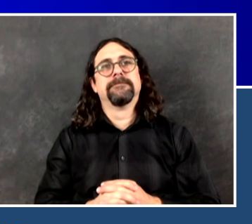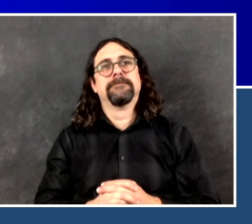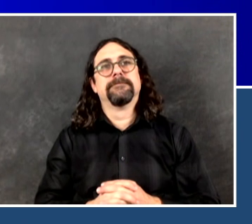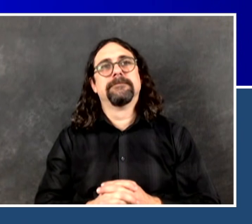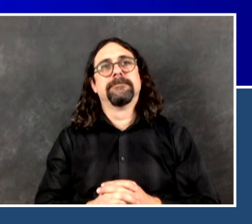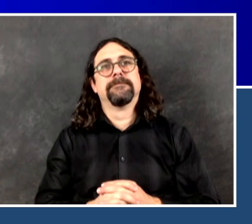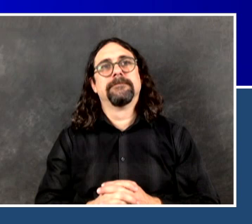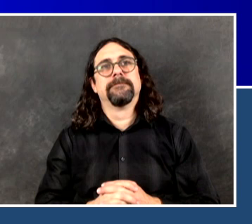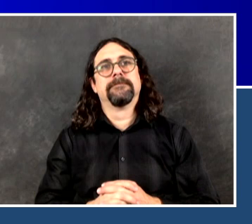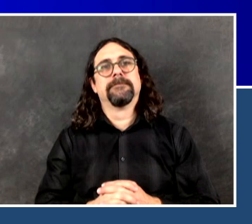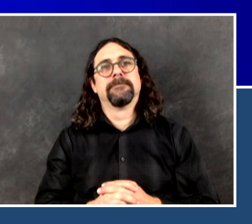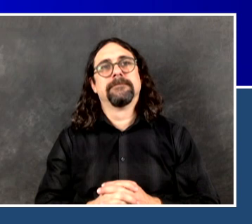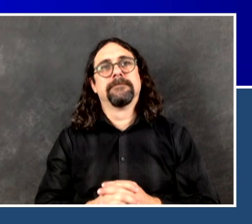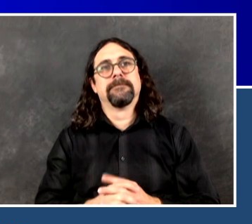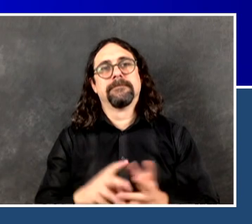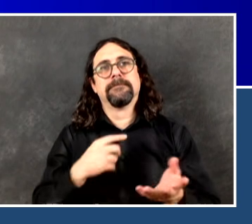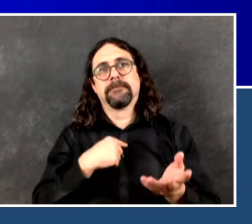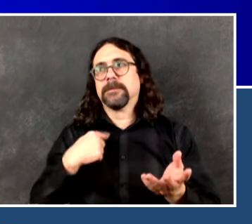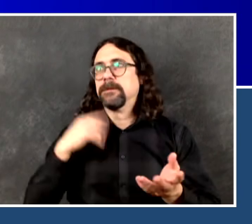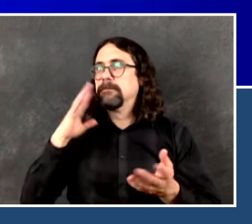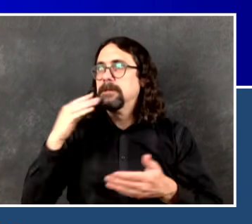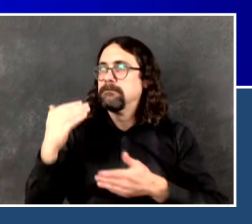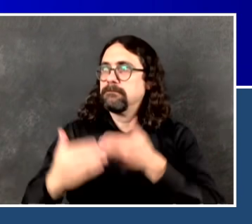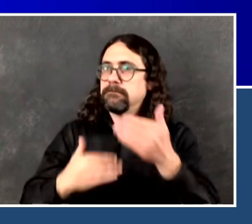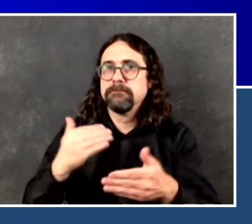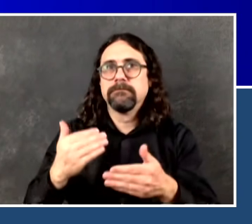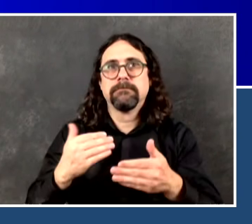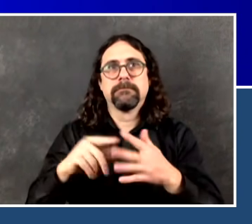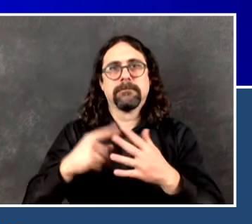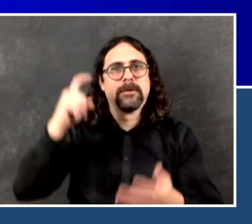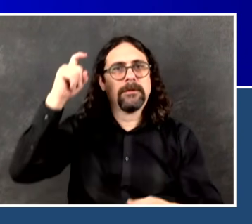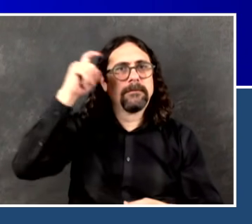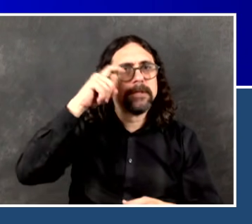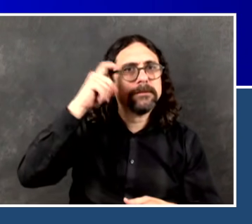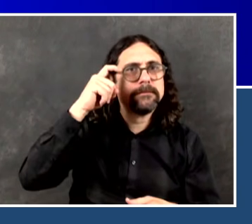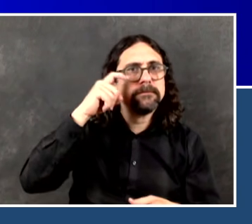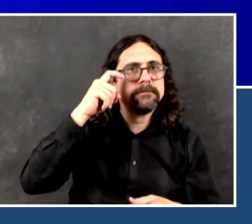AYWA. IT'GOT VERY PRACTICAL AND E ABO A NEED TO DO TOGETHER AND THEN, ALSO, BE